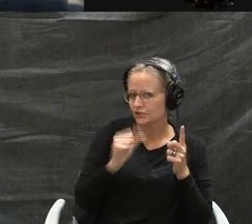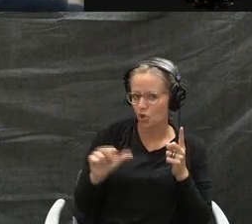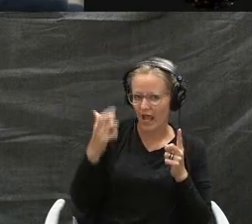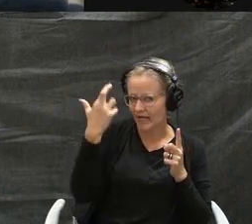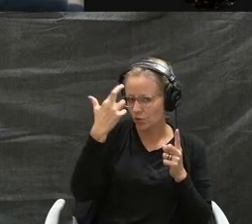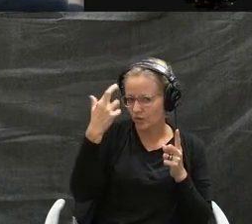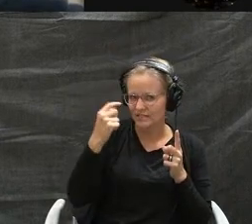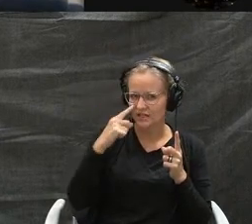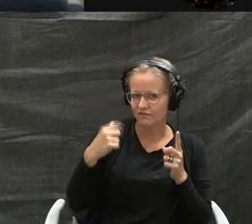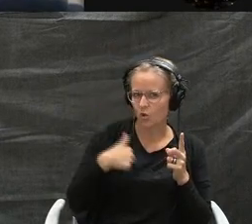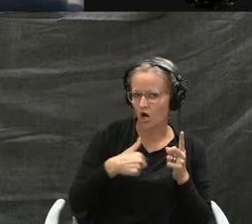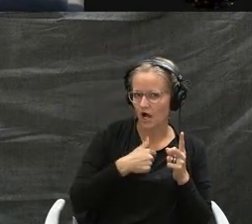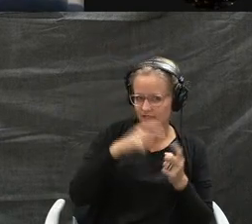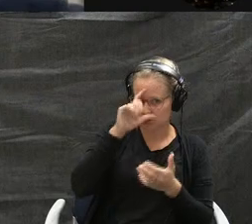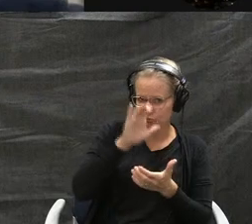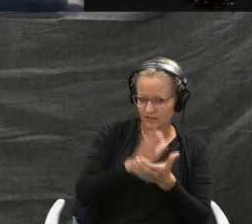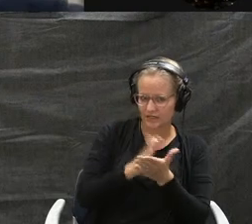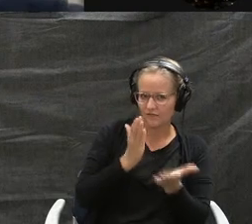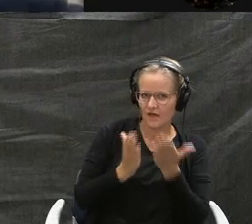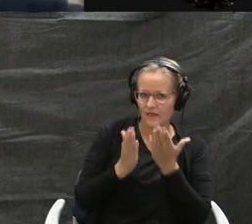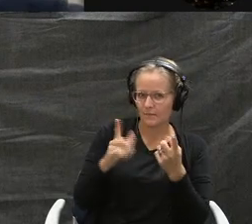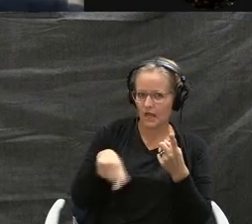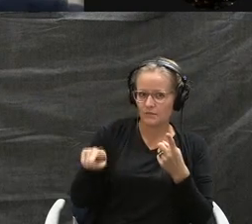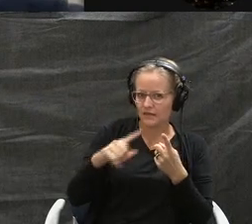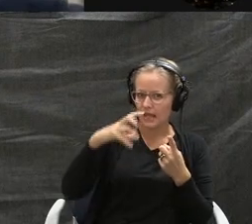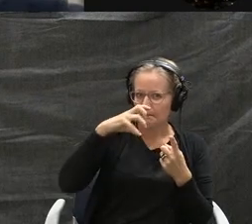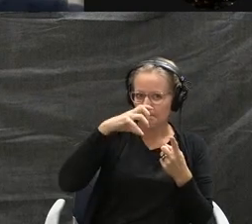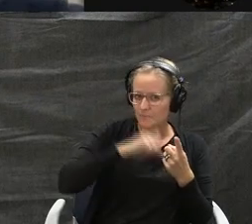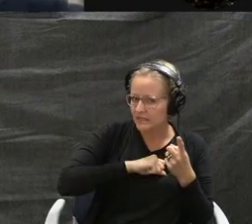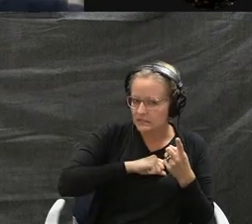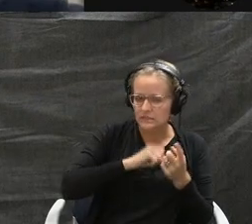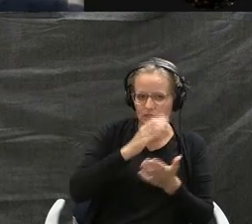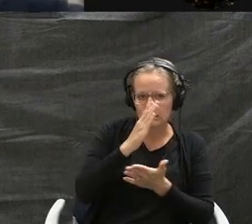miss some sort of scope of work or something like like that? I